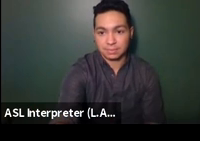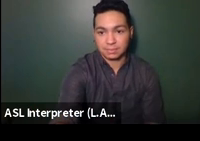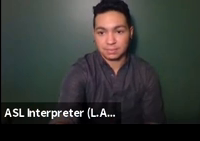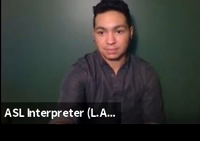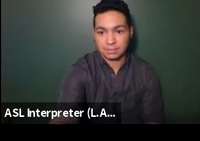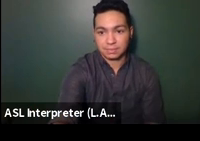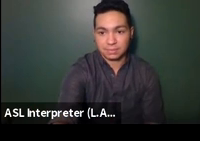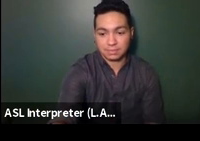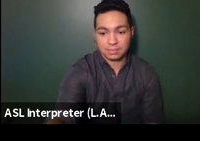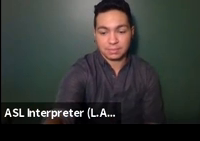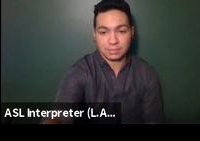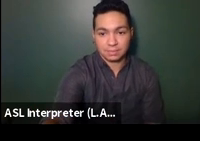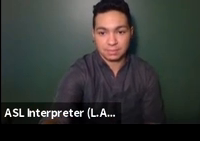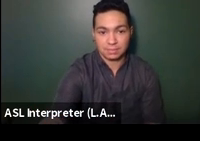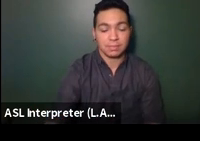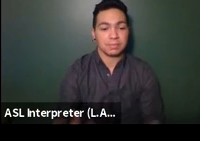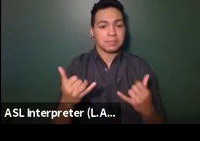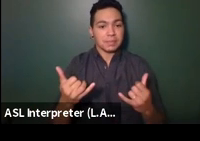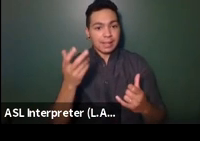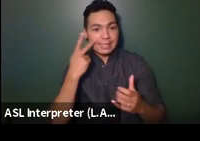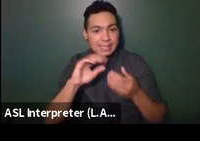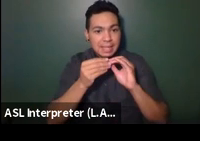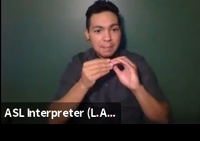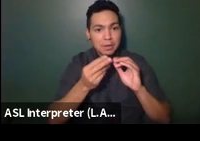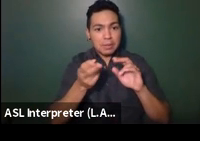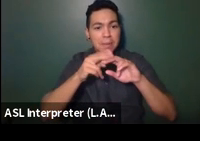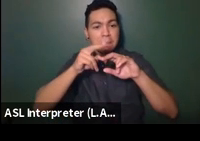ESD 189 - Amy Colburn: Alright, so our number is it kind of started leveling off. So we'll go ahead and jump in.